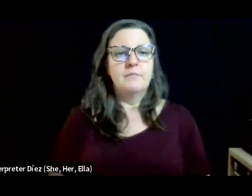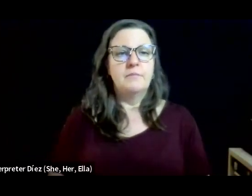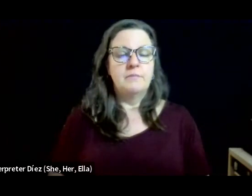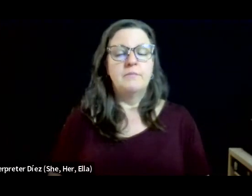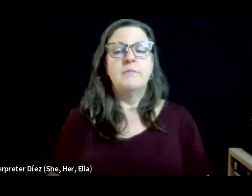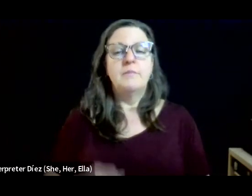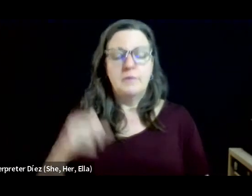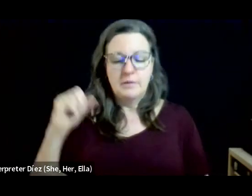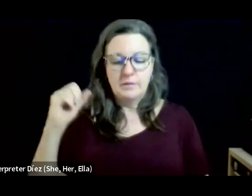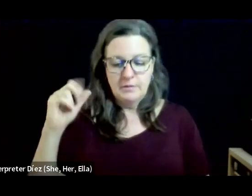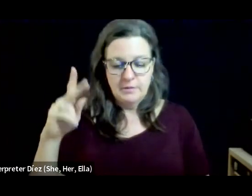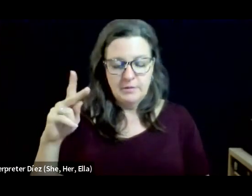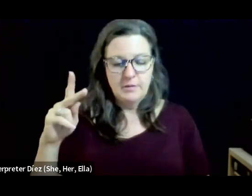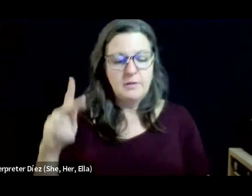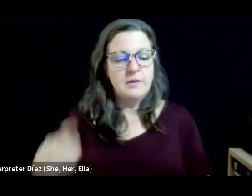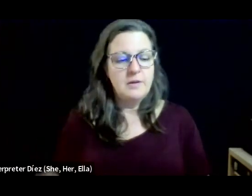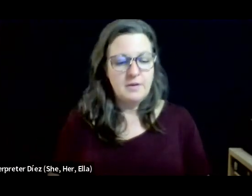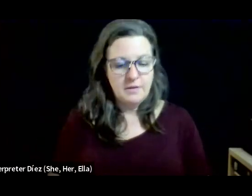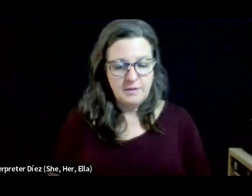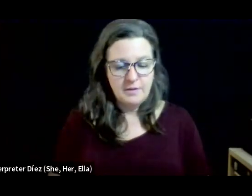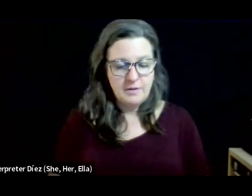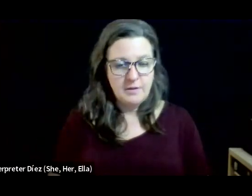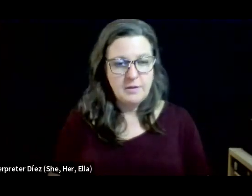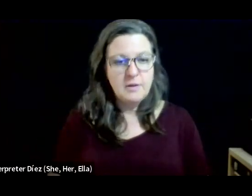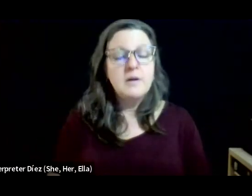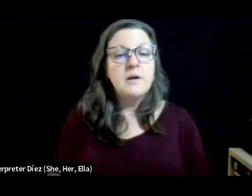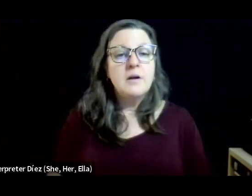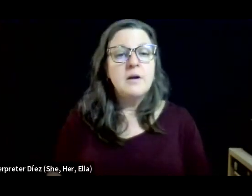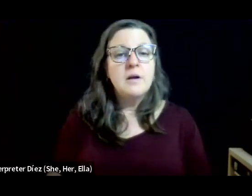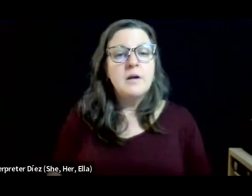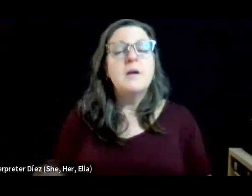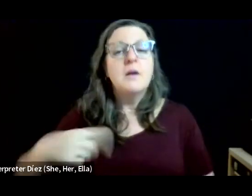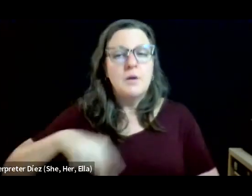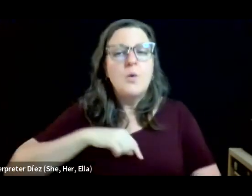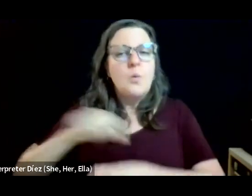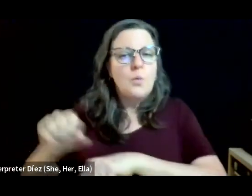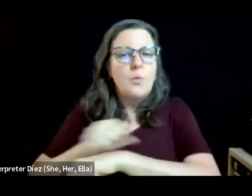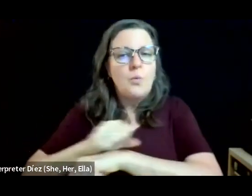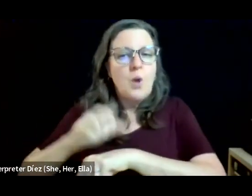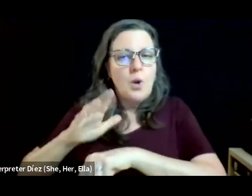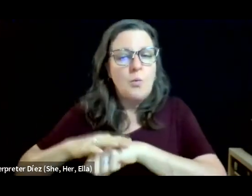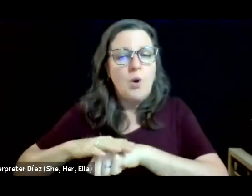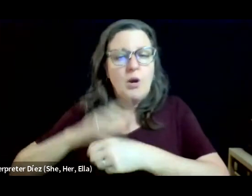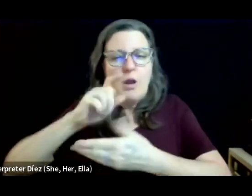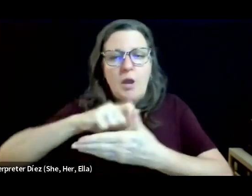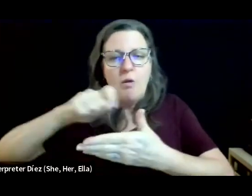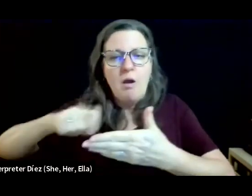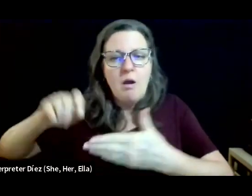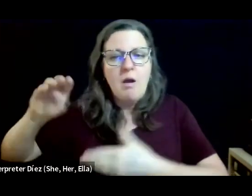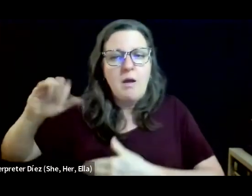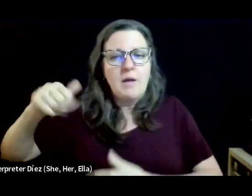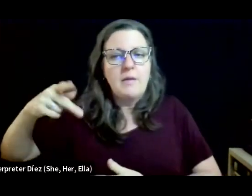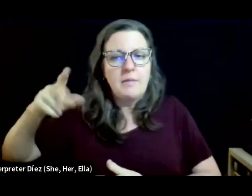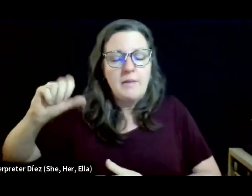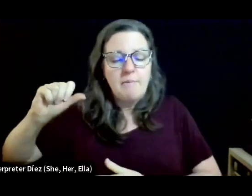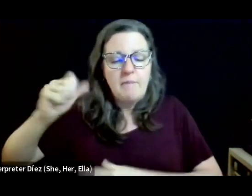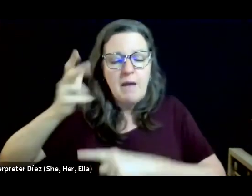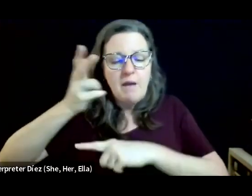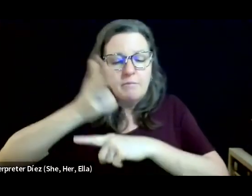So, yes? [We're working on the marking of the maps,] the cameras on these specifically associated